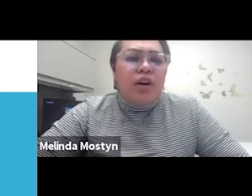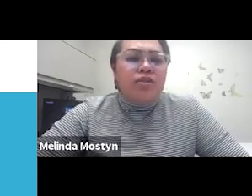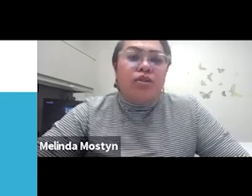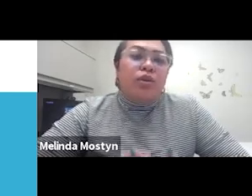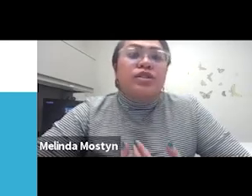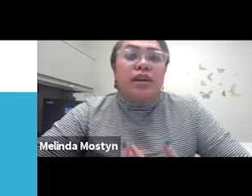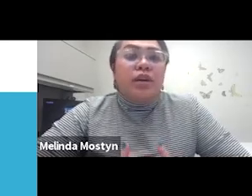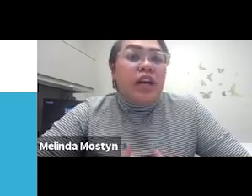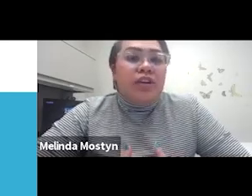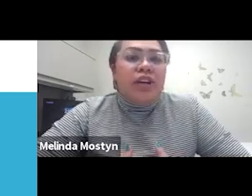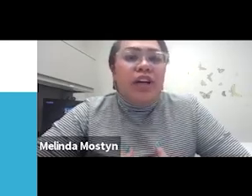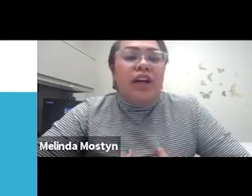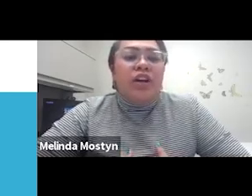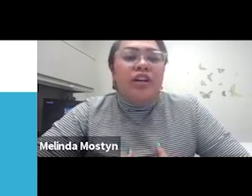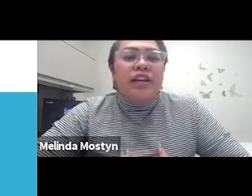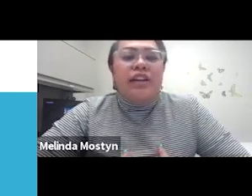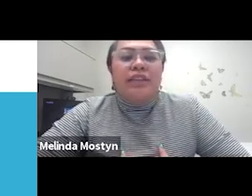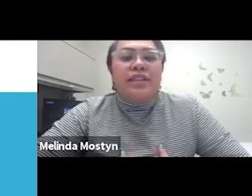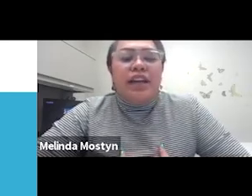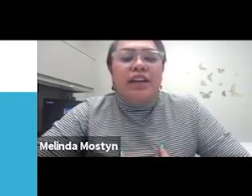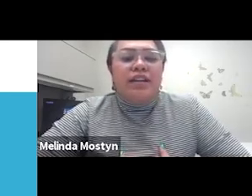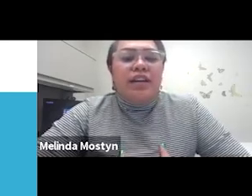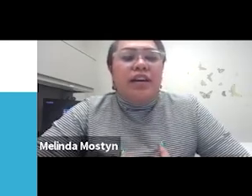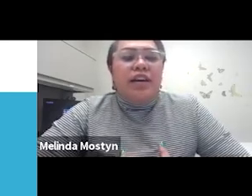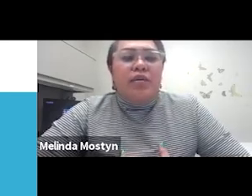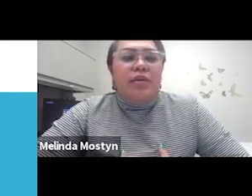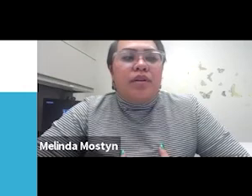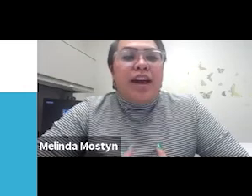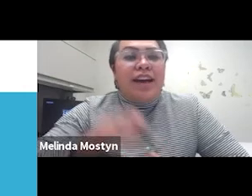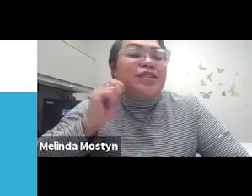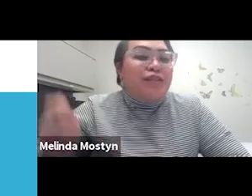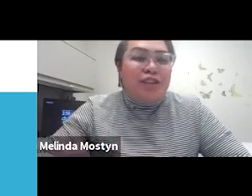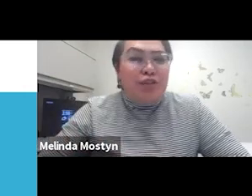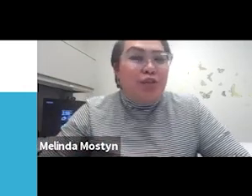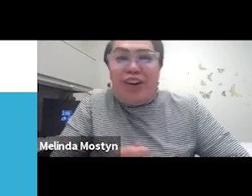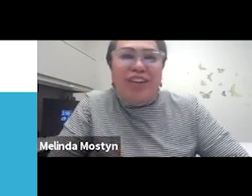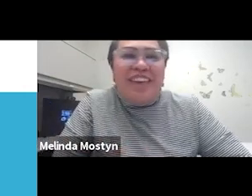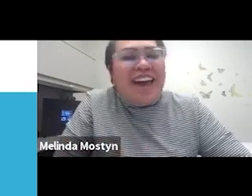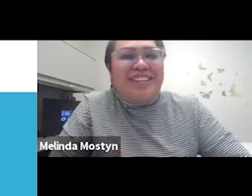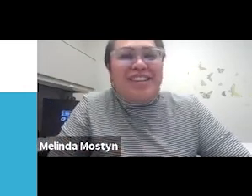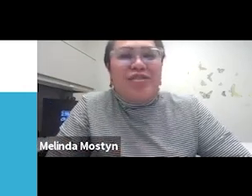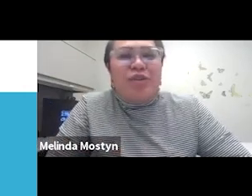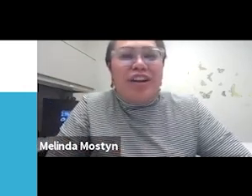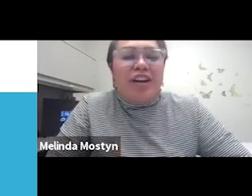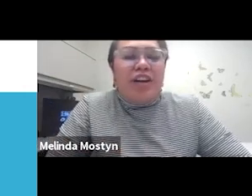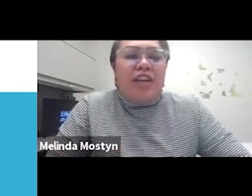but also the roles that we carry in our daily lives. Hats off to you to all of the hats that you wear,